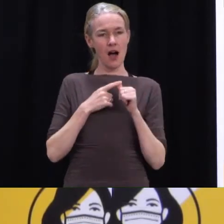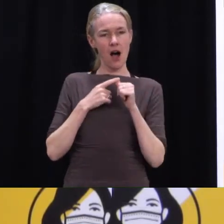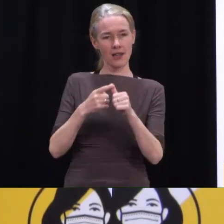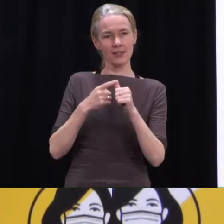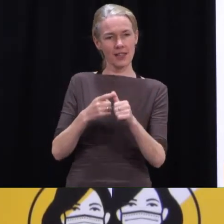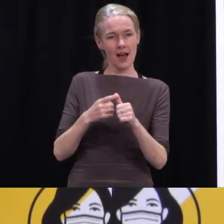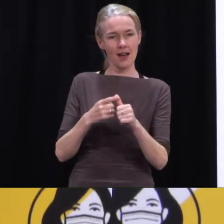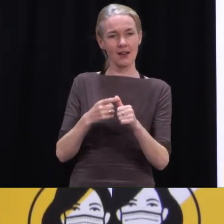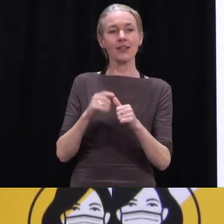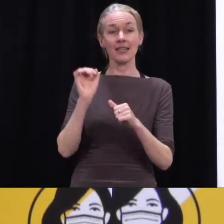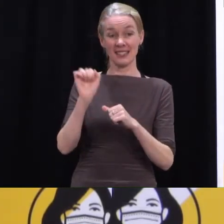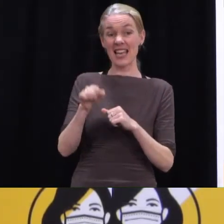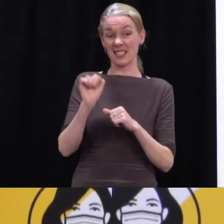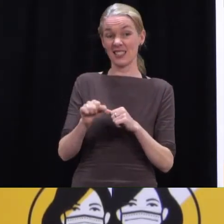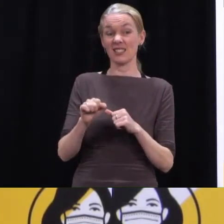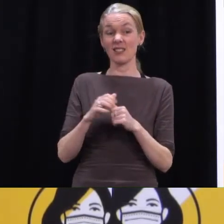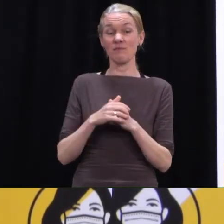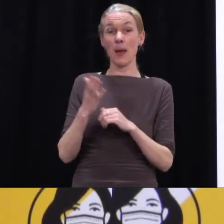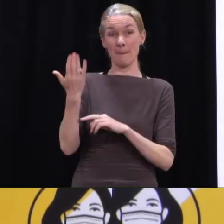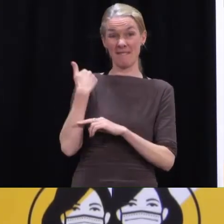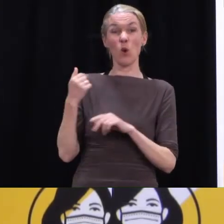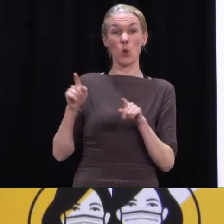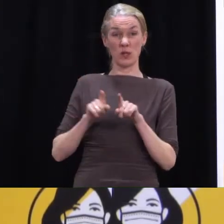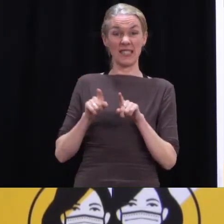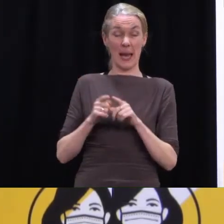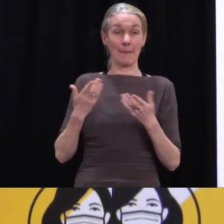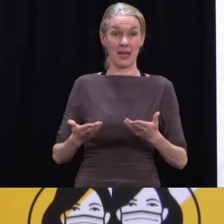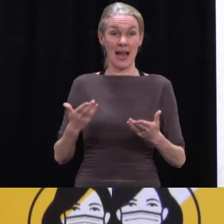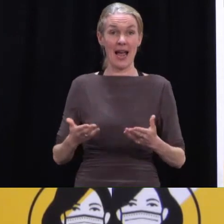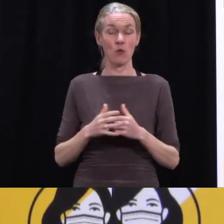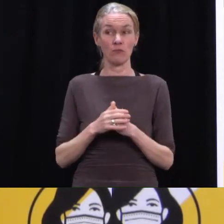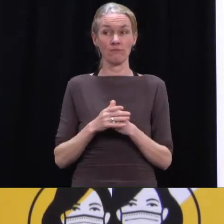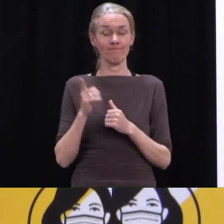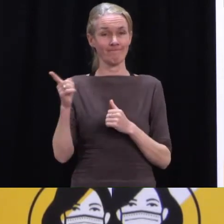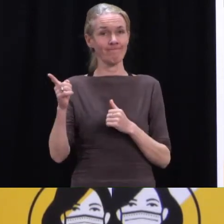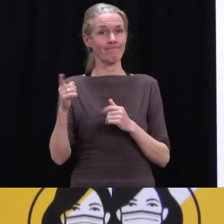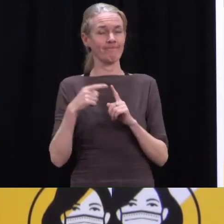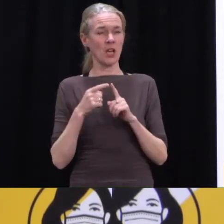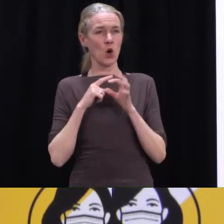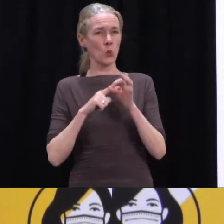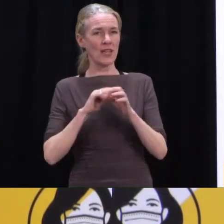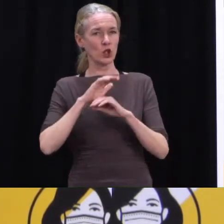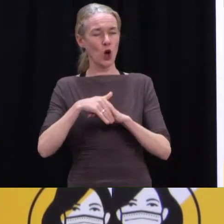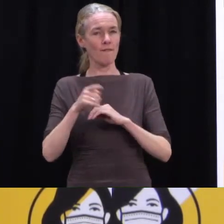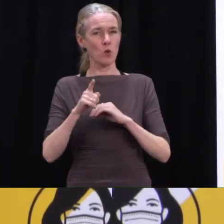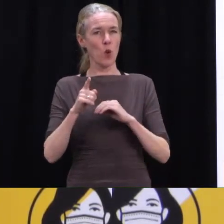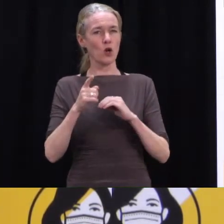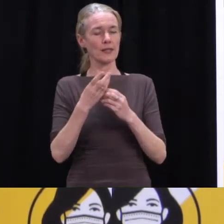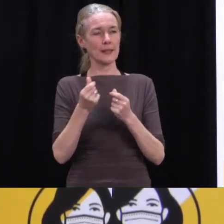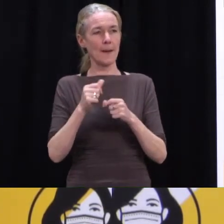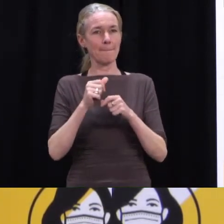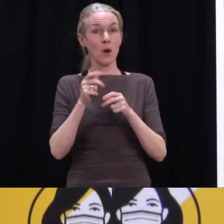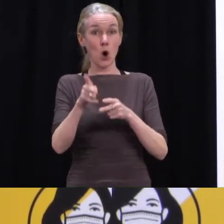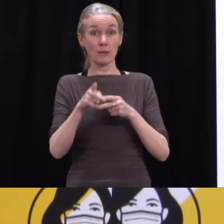something that can happen under